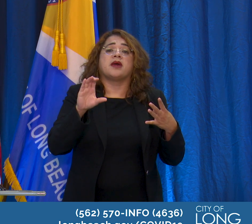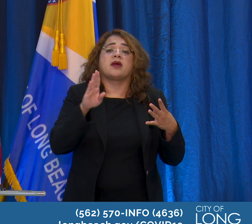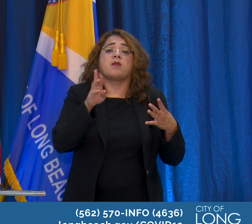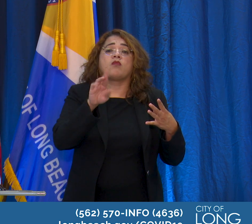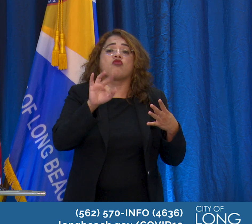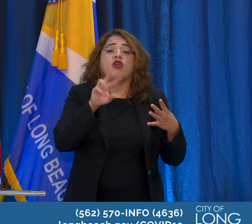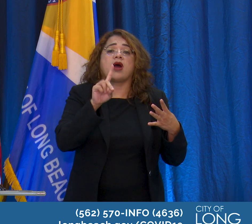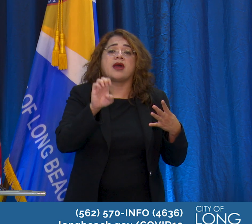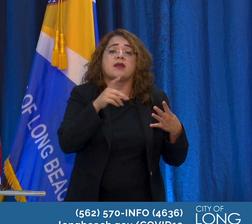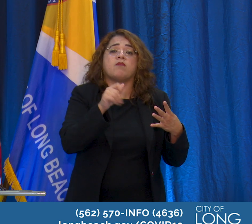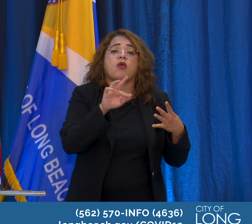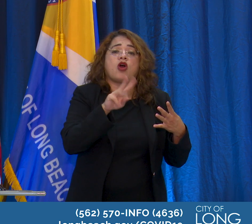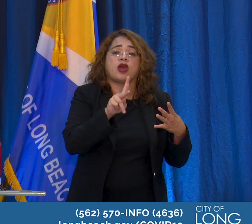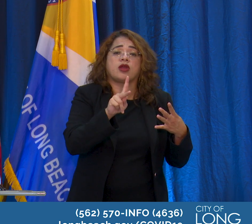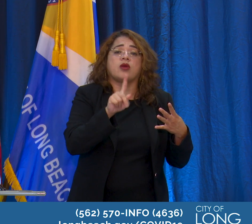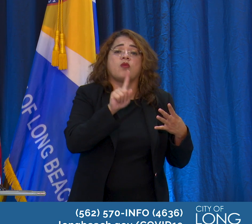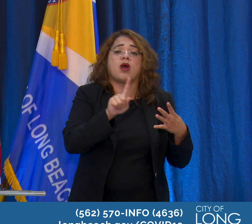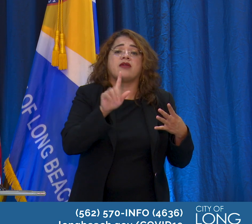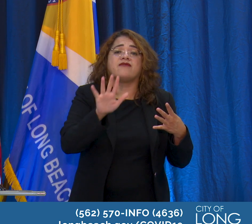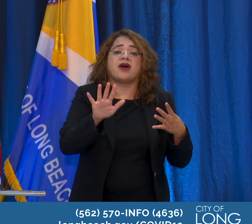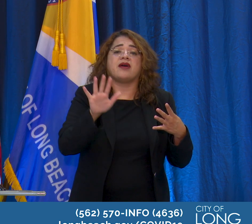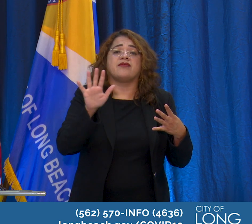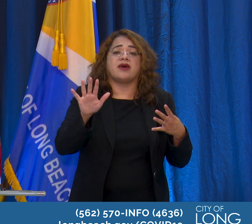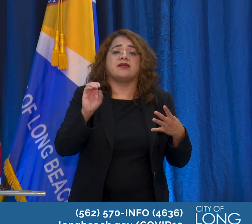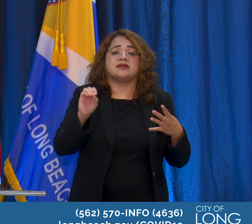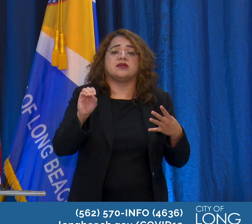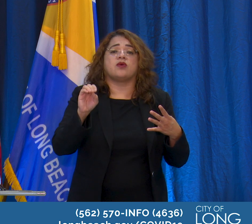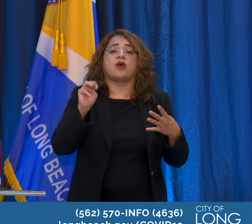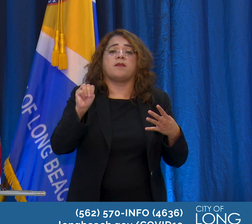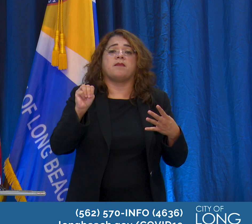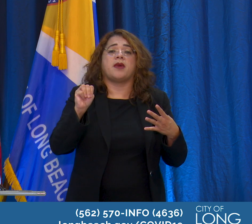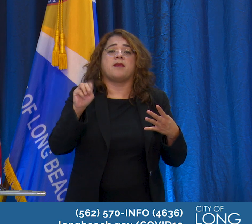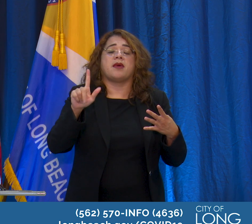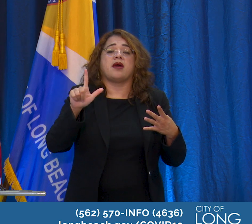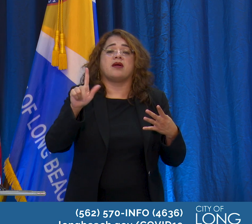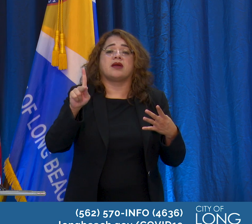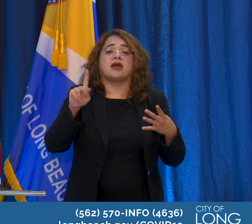Recreation Park, 4900 E. 7th Street.